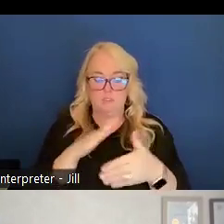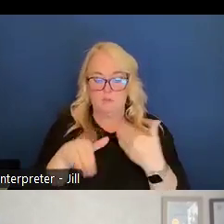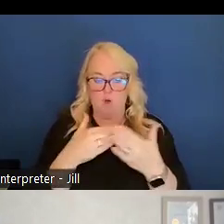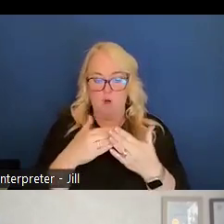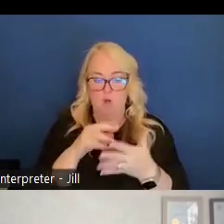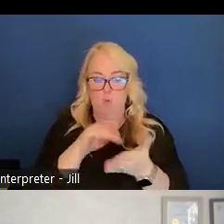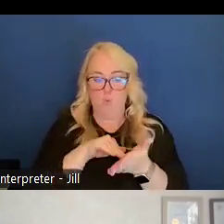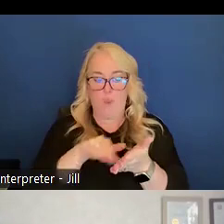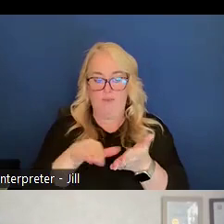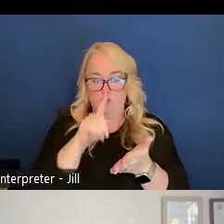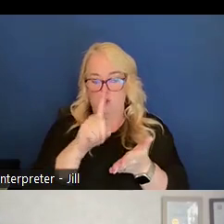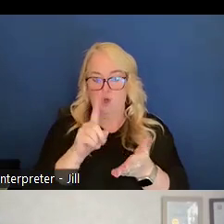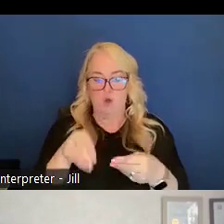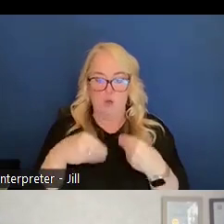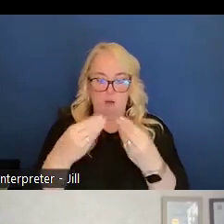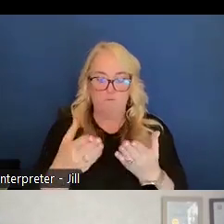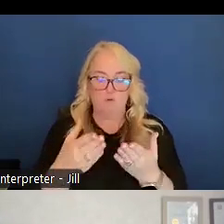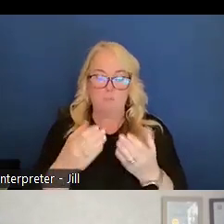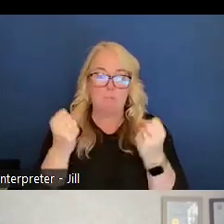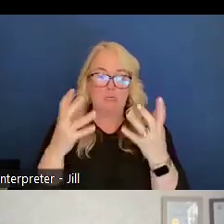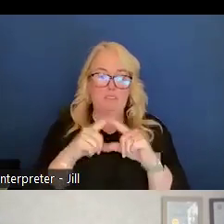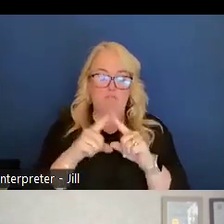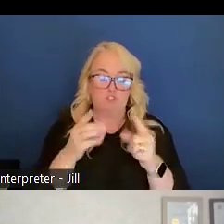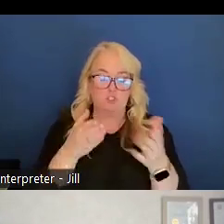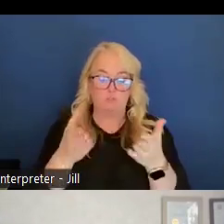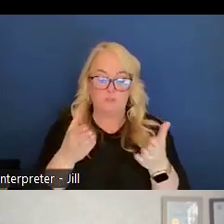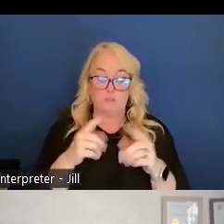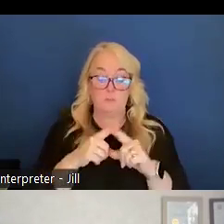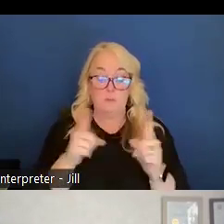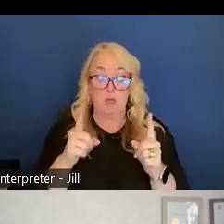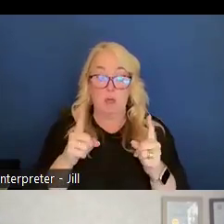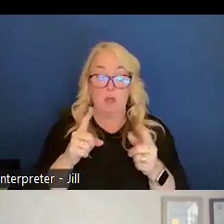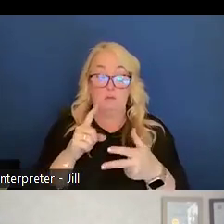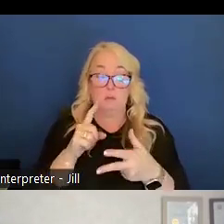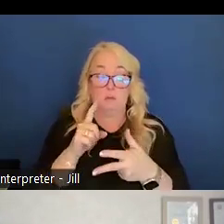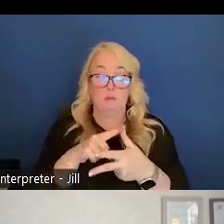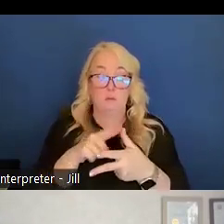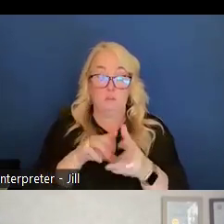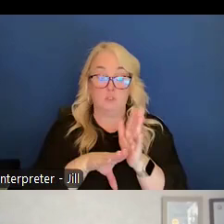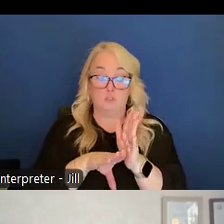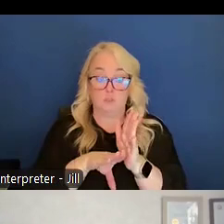offer, so there's a lot of differences. But within the Ohio Department of Developmental Disabilities, there are three